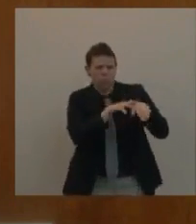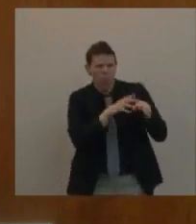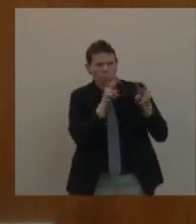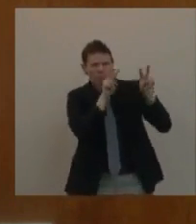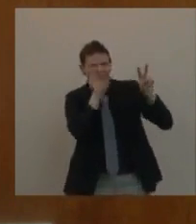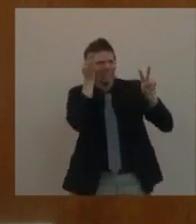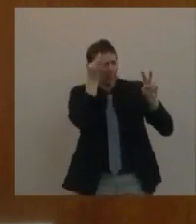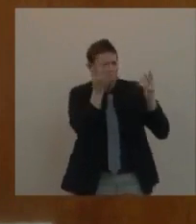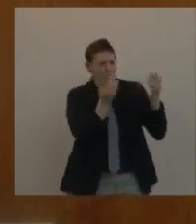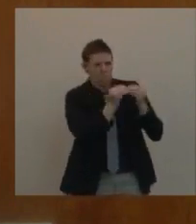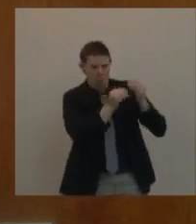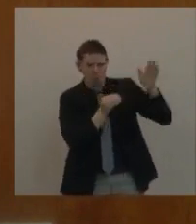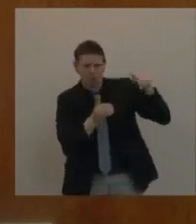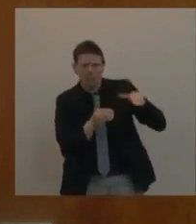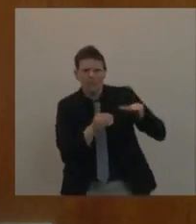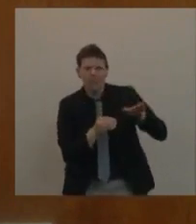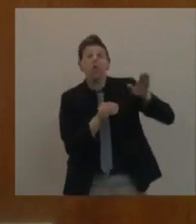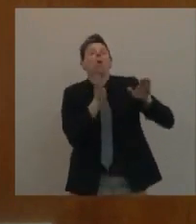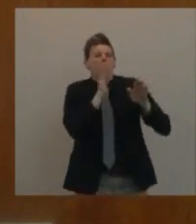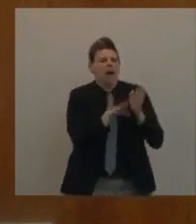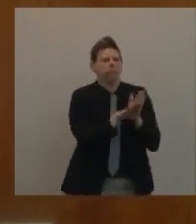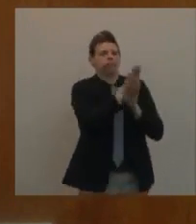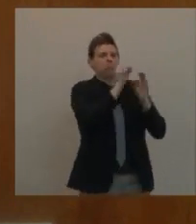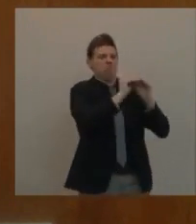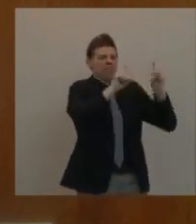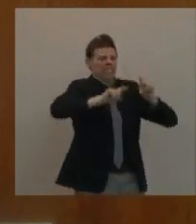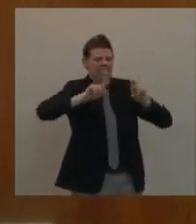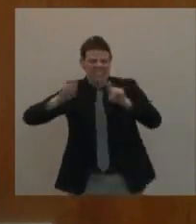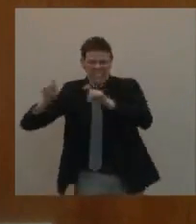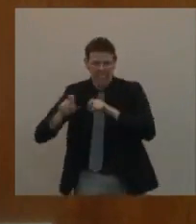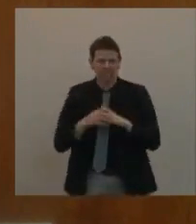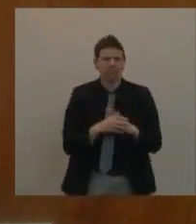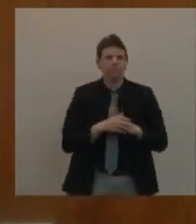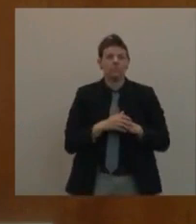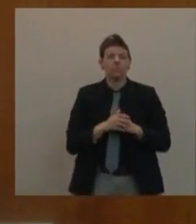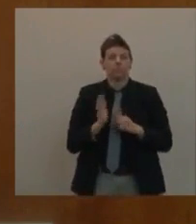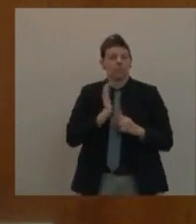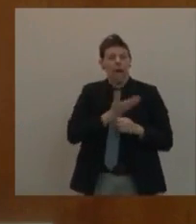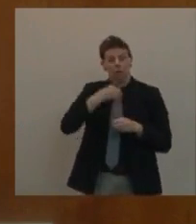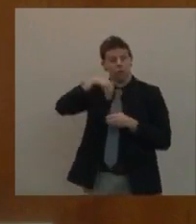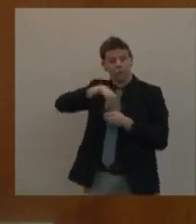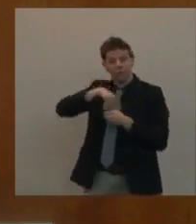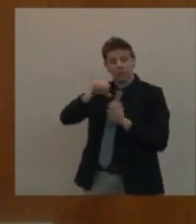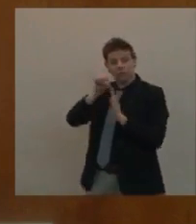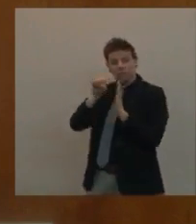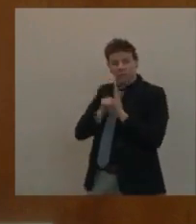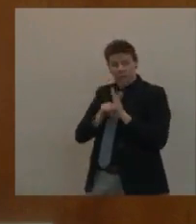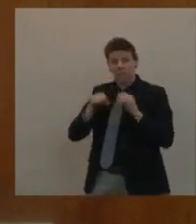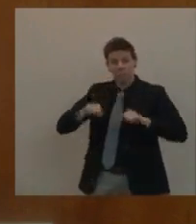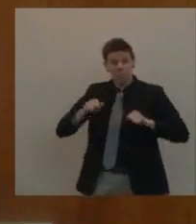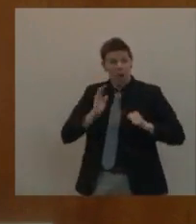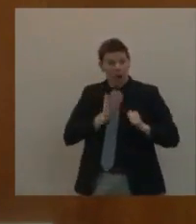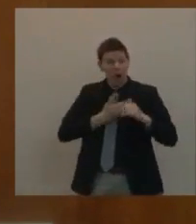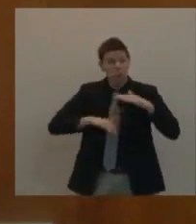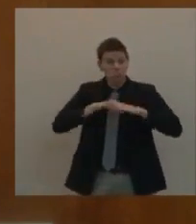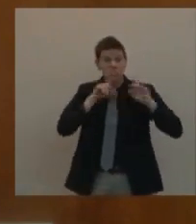THEY ARE DEPENDENT ON THE SUPPLY CHAIN WHICH HAS SLOWED THEIR PROGRESS. BUT WE SEE THEM COMING ON BOARD VERY SOON.